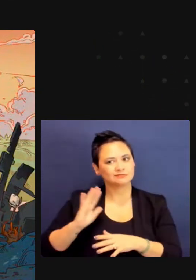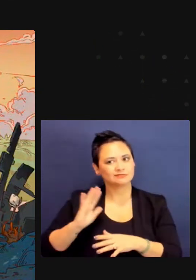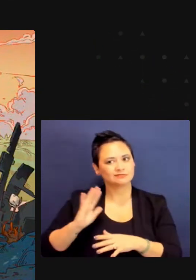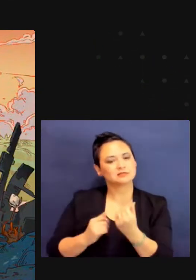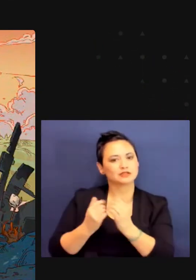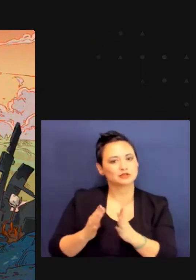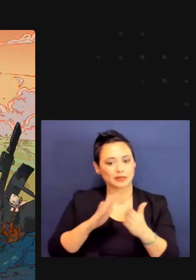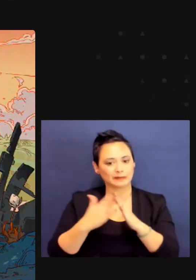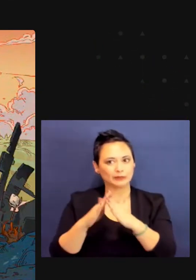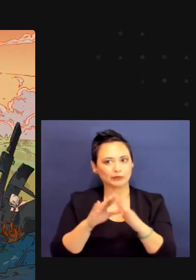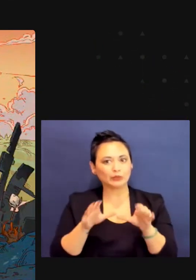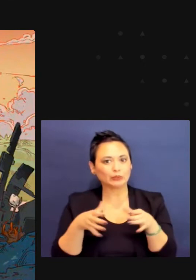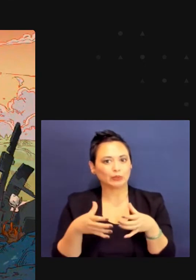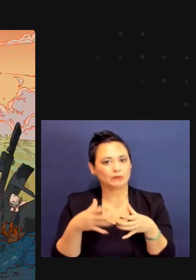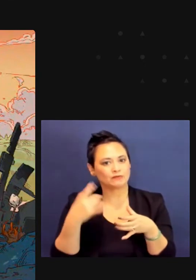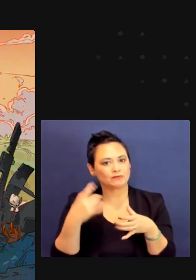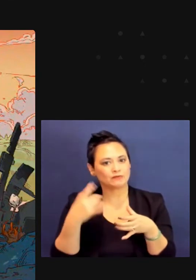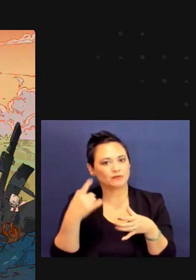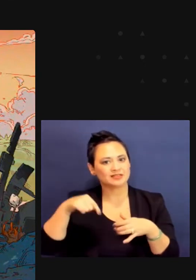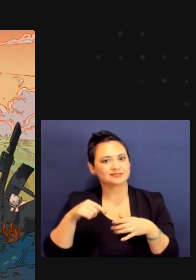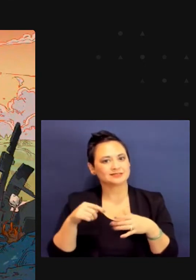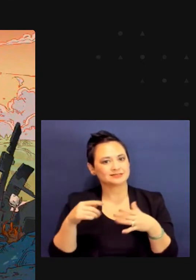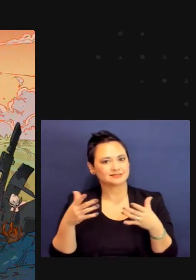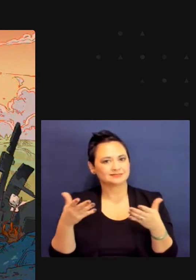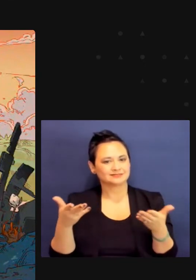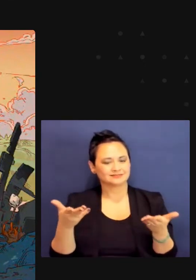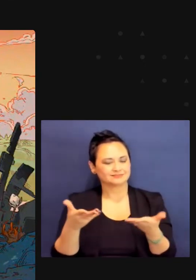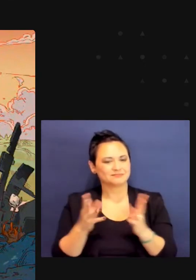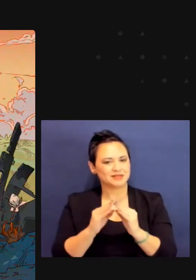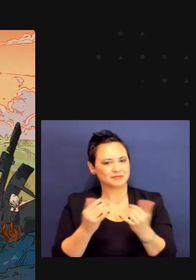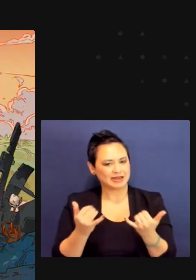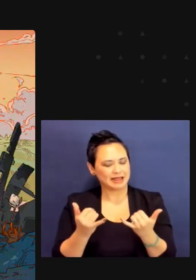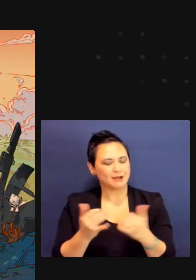and we are able to elevate that voice, right?